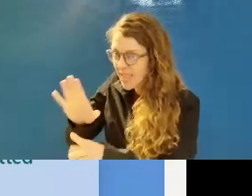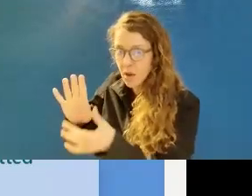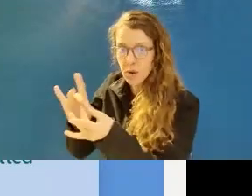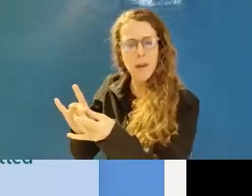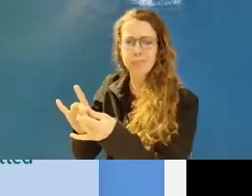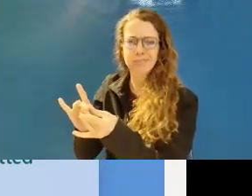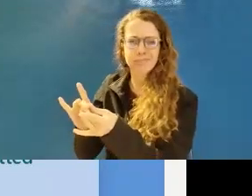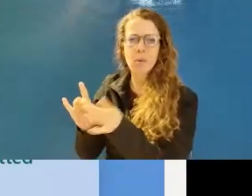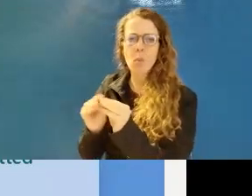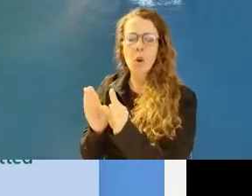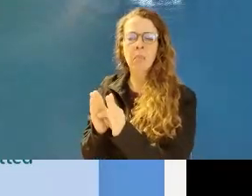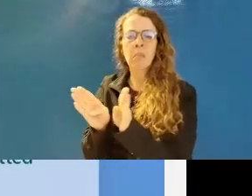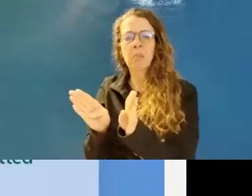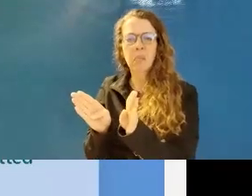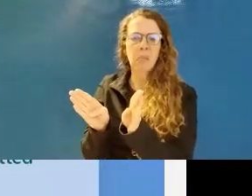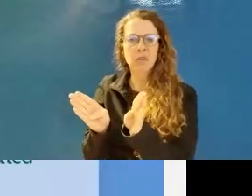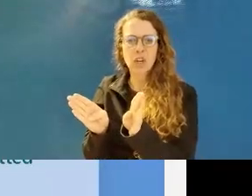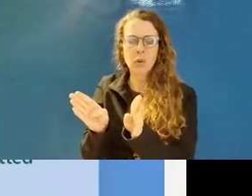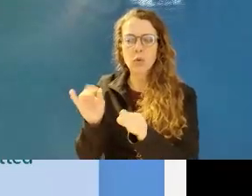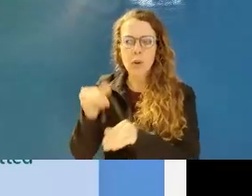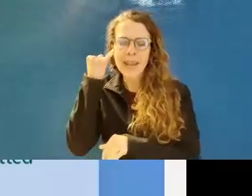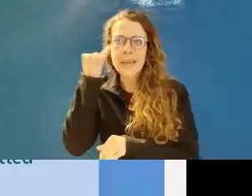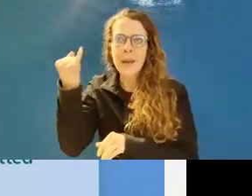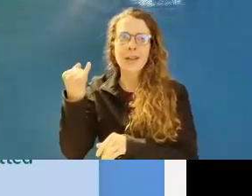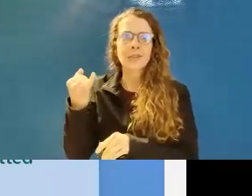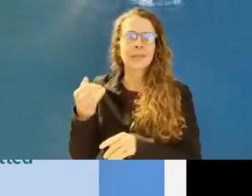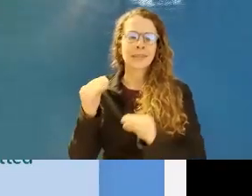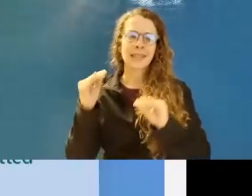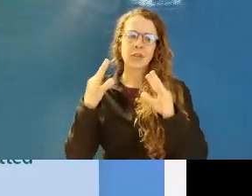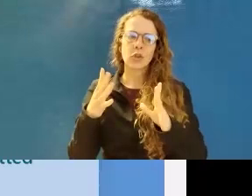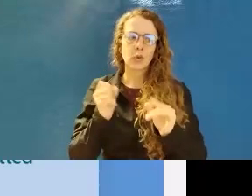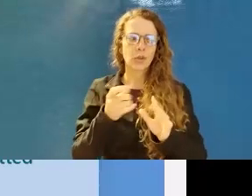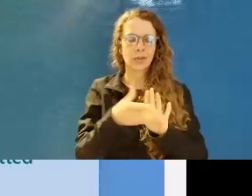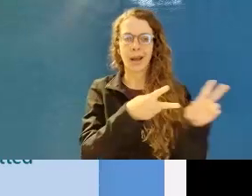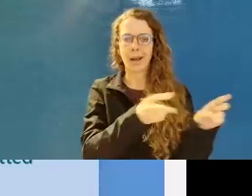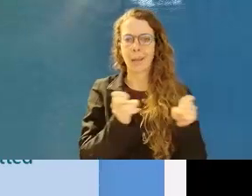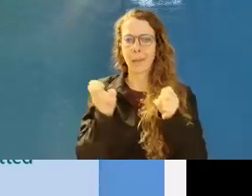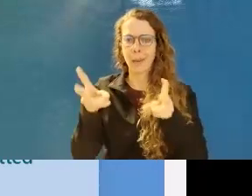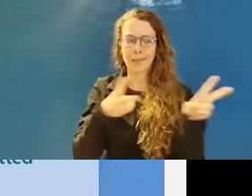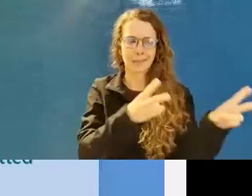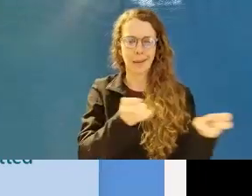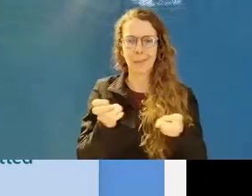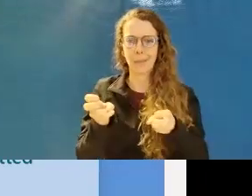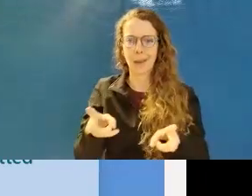and you could, you know, imagine that as an instructor, you can just copy paste this answer on